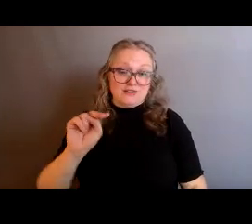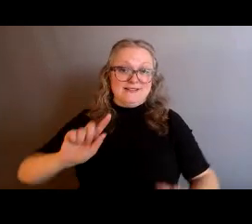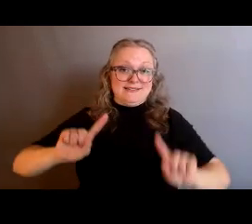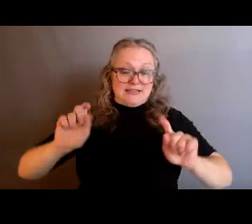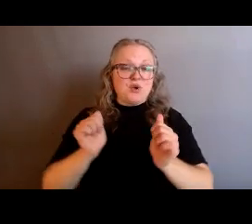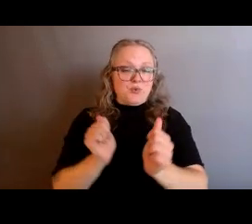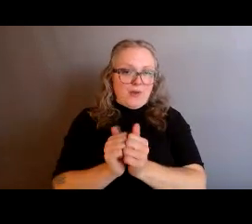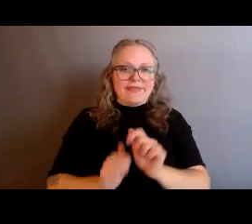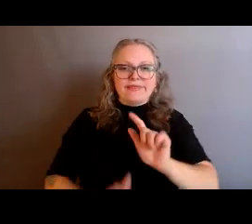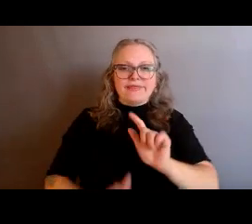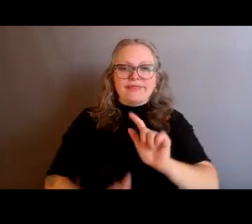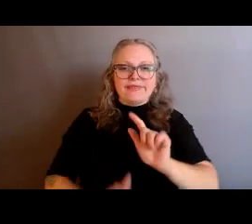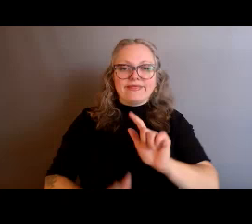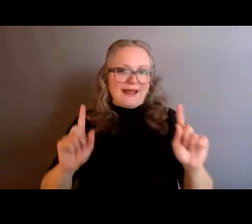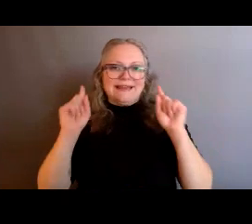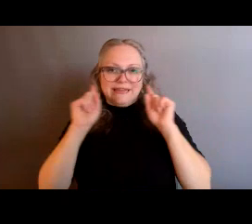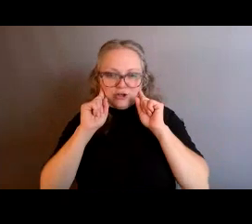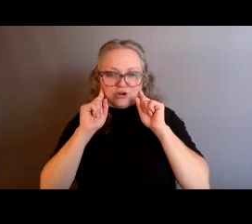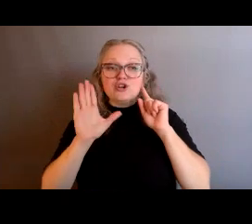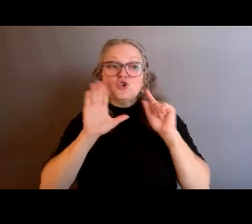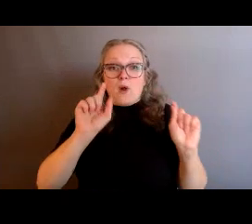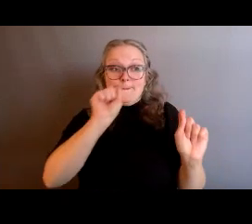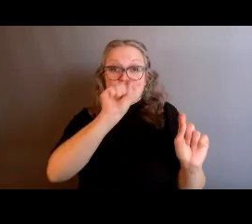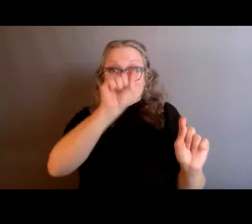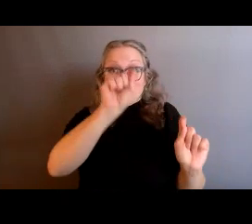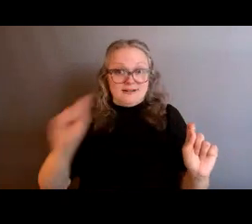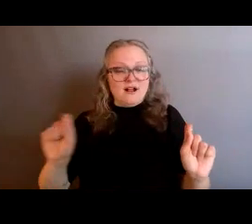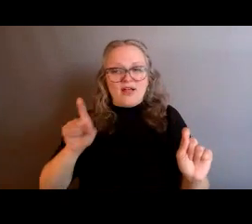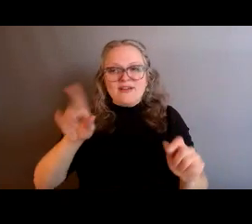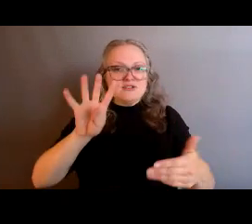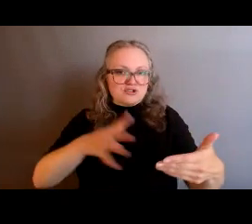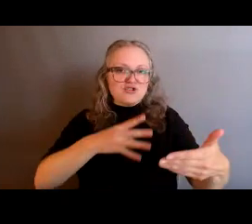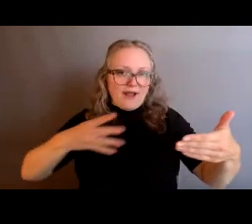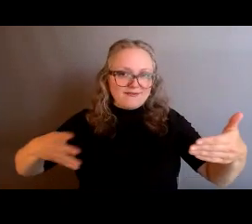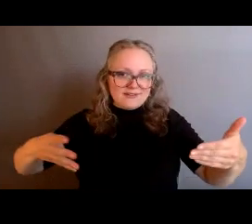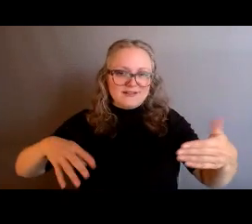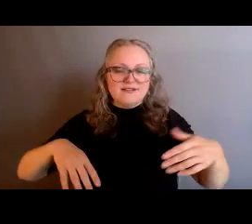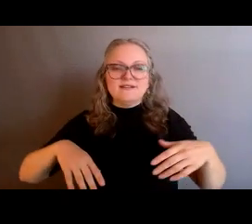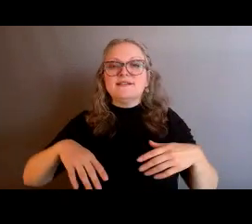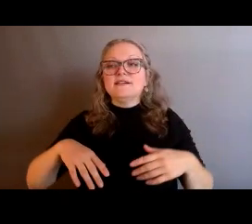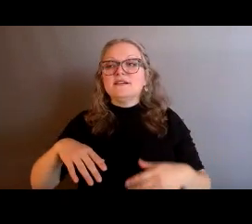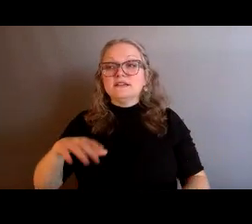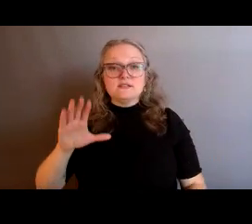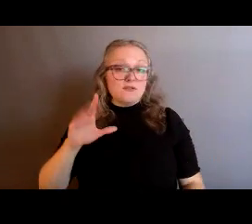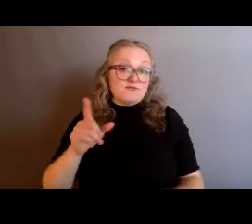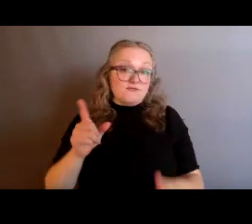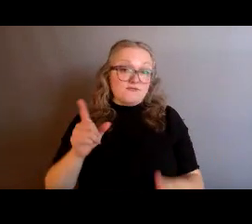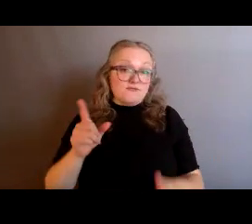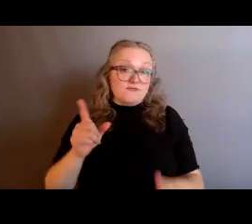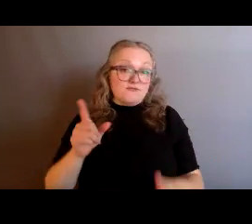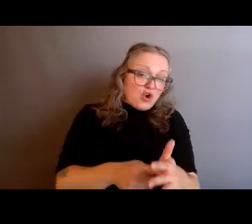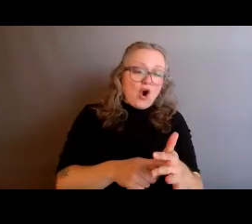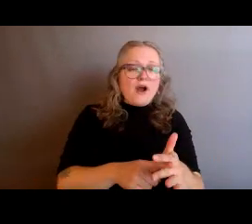ear, and you're going to plot it on this graph. So you're going to start at a low frequency.